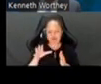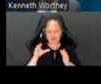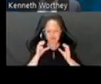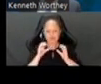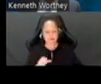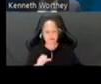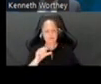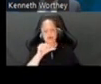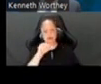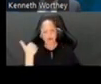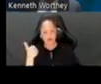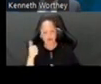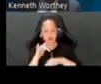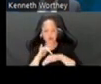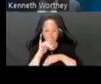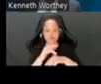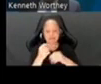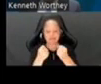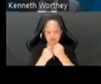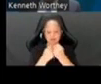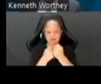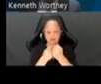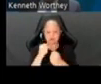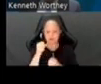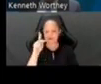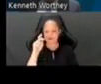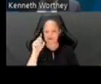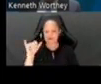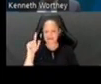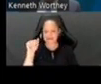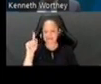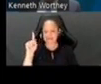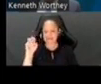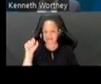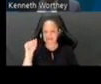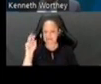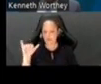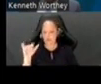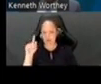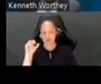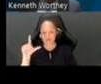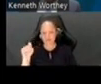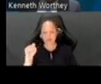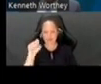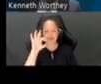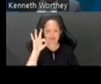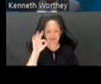resources that include key takeaways, tools, frequently asked questions, helpful links,